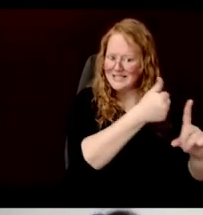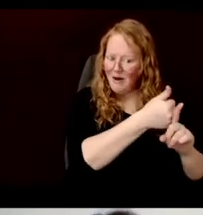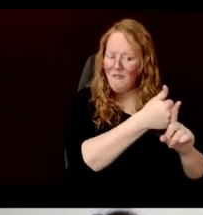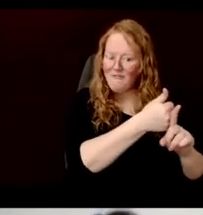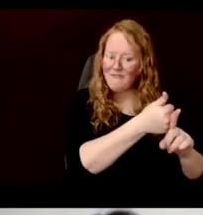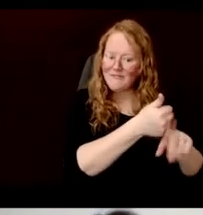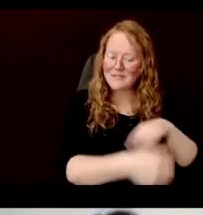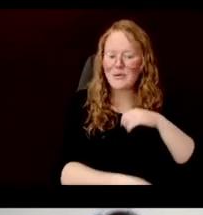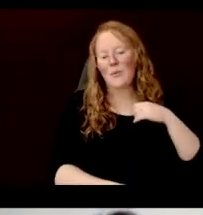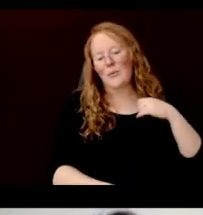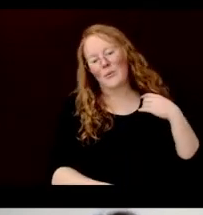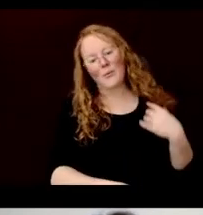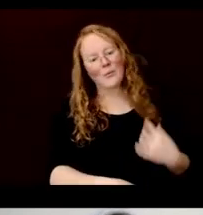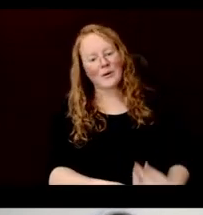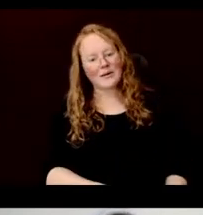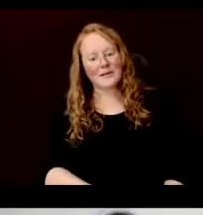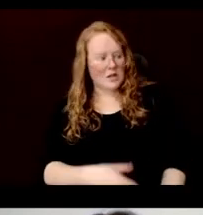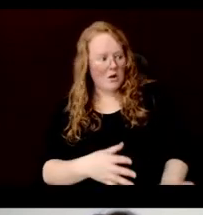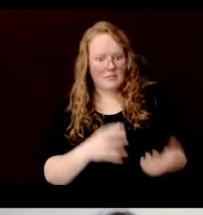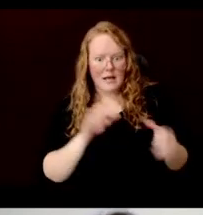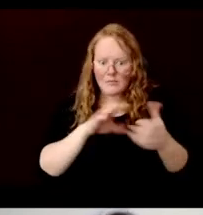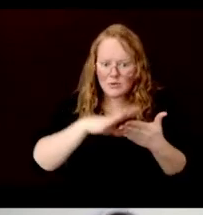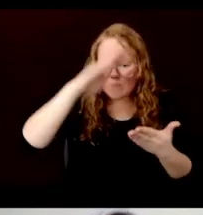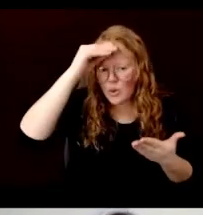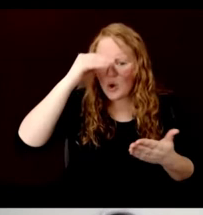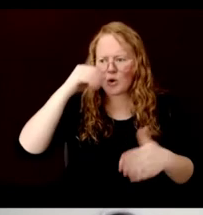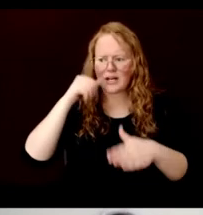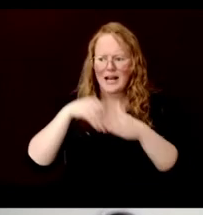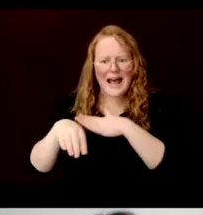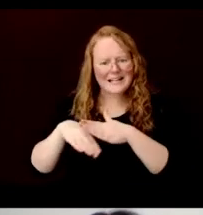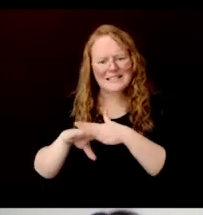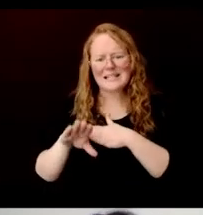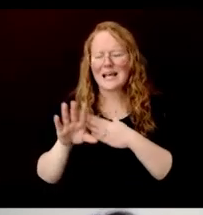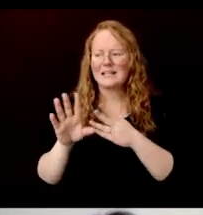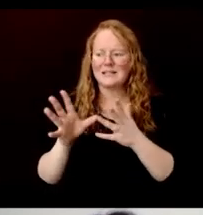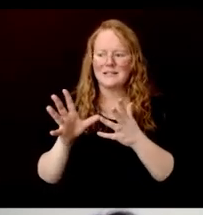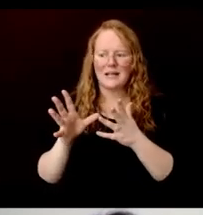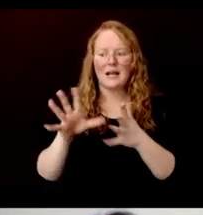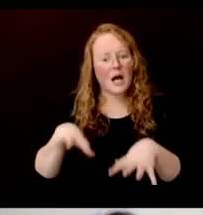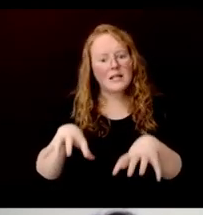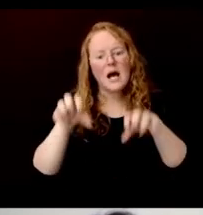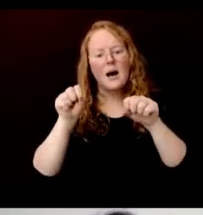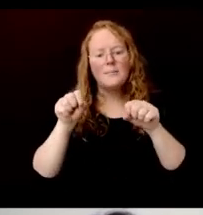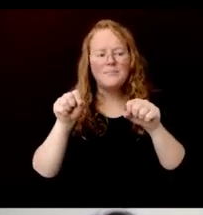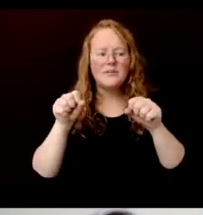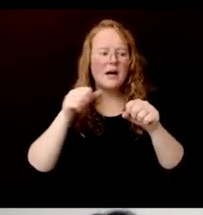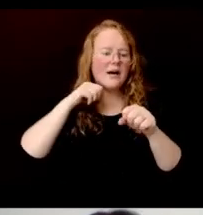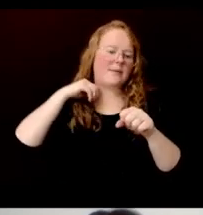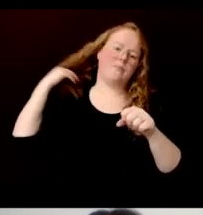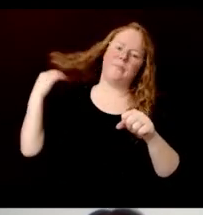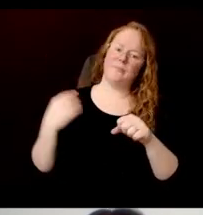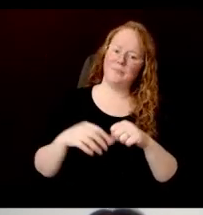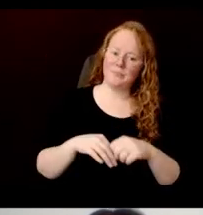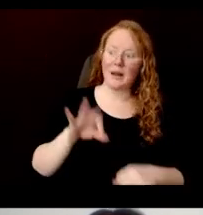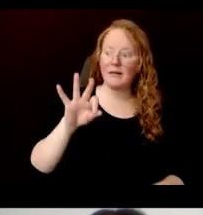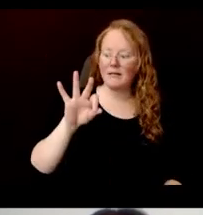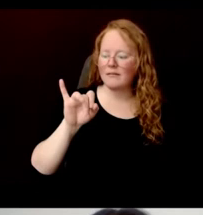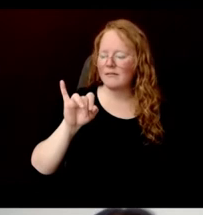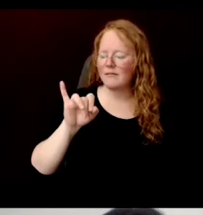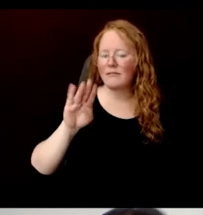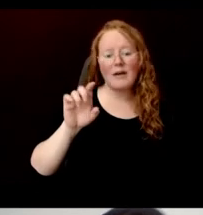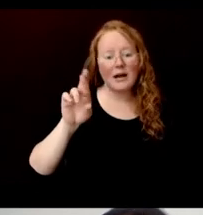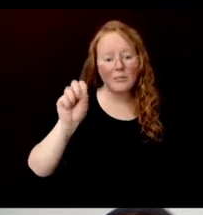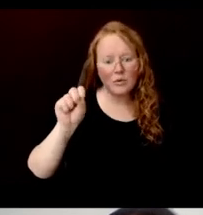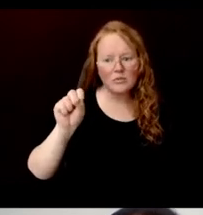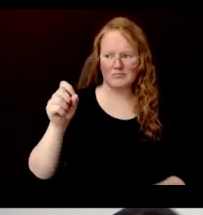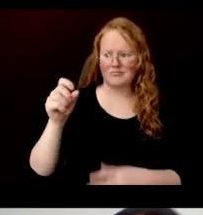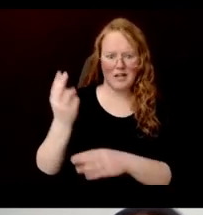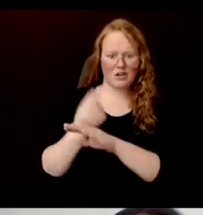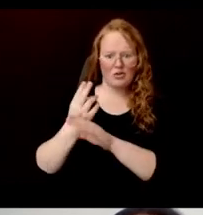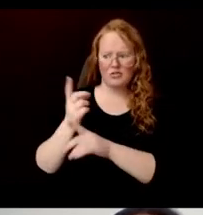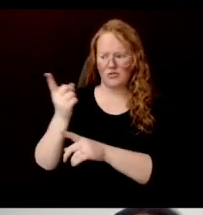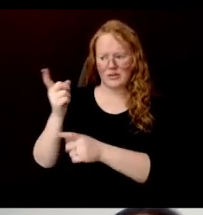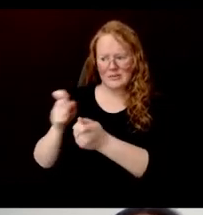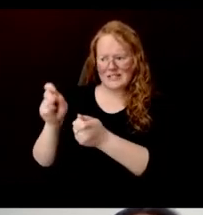Being able to learn and access and adopt fibers that have been used for one particular use,